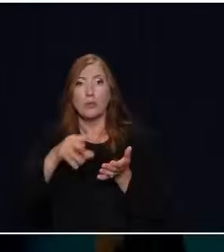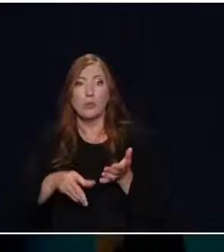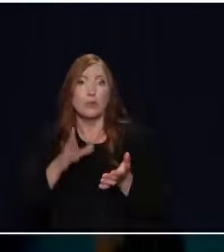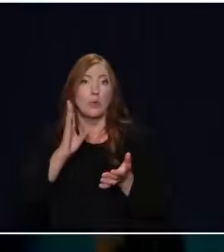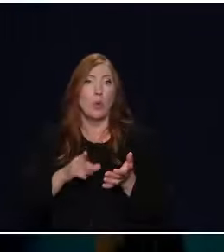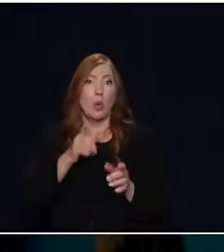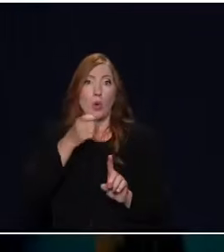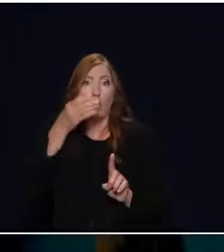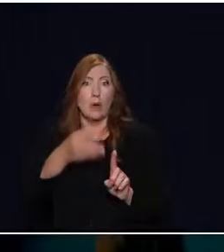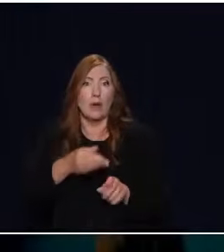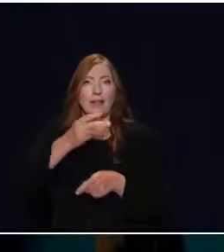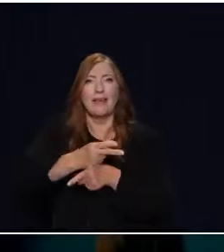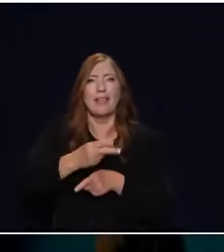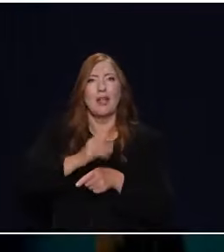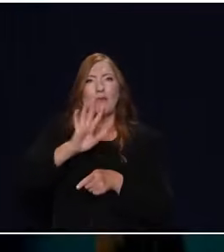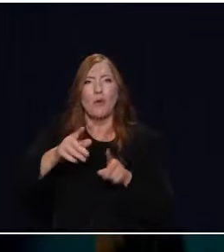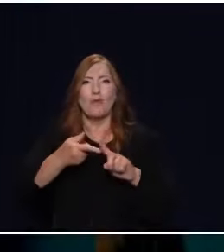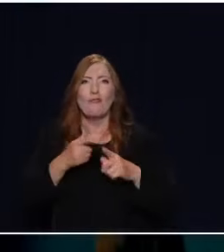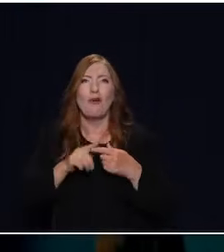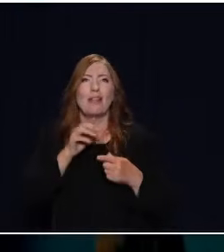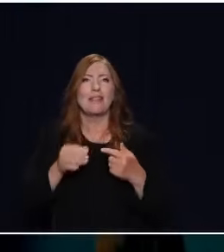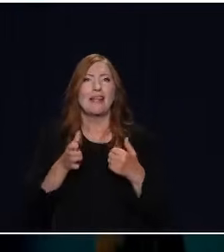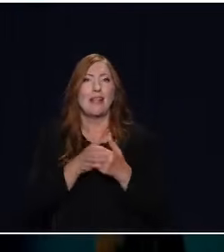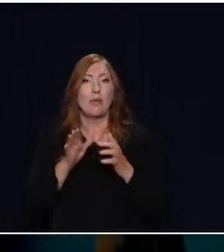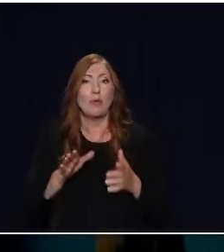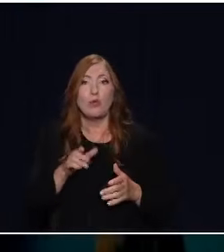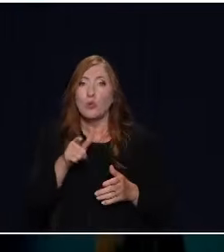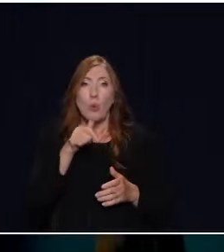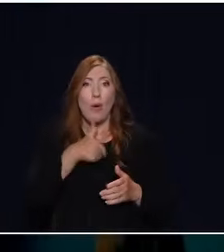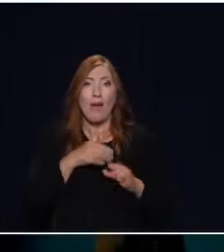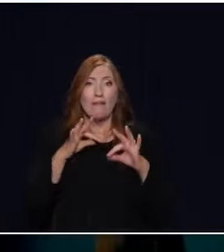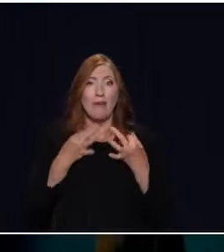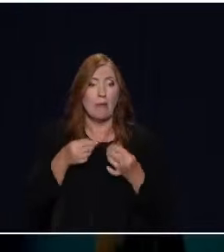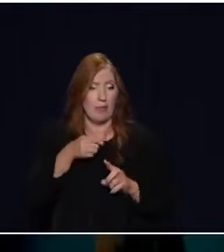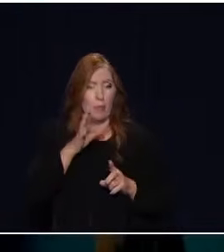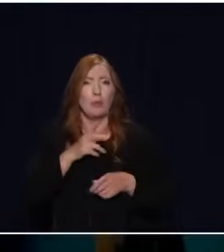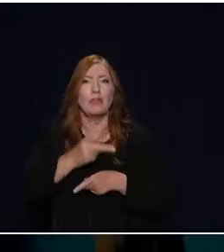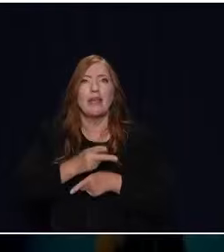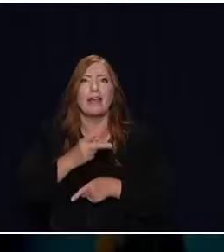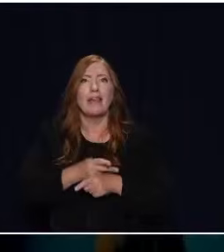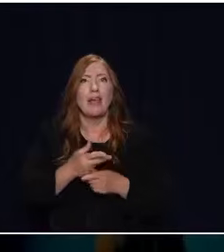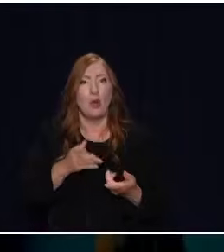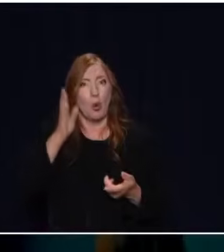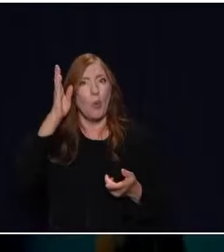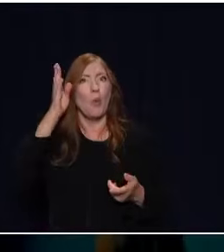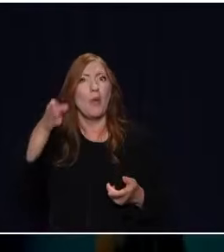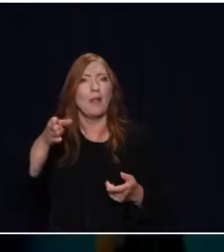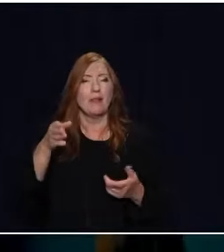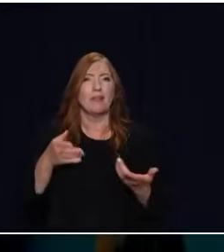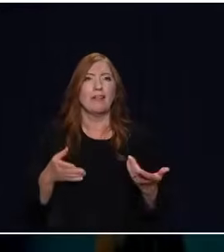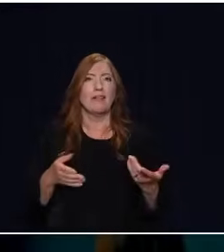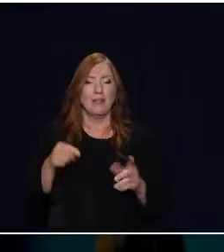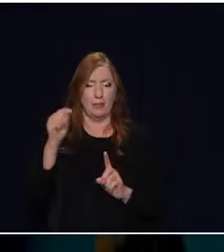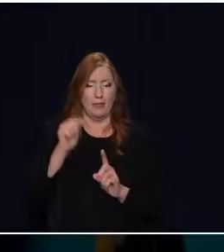IT IS GOING TO PROVIDE OUR WORKFORCE FOR THE FUTURE. OR STUDENTS ARE TAKING CARE OF YOUR FRIENDS AND NEIGHBORS IF